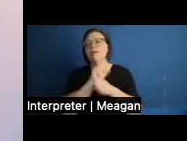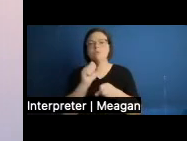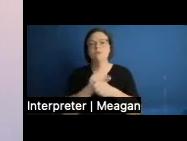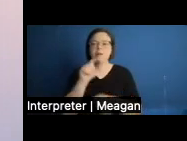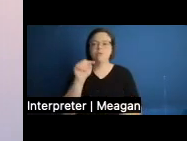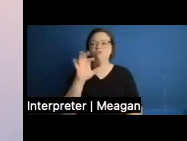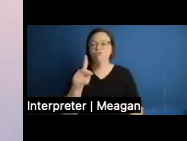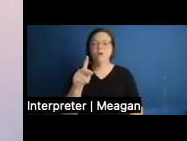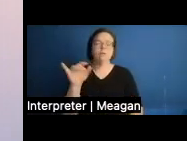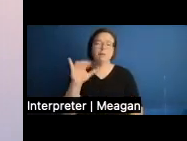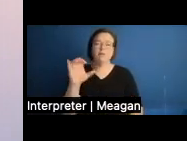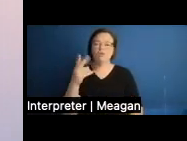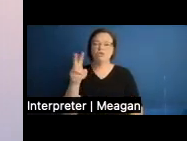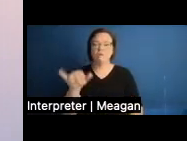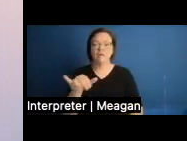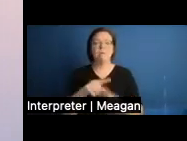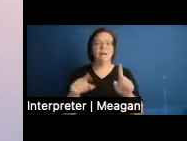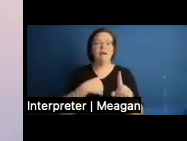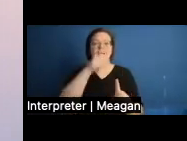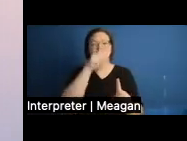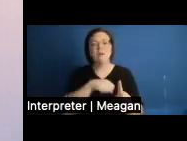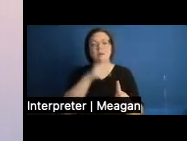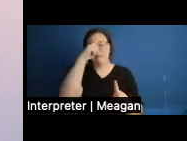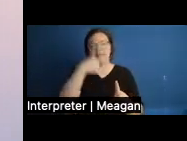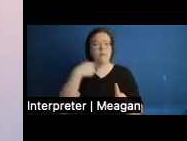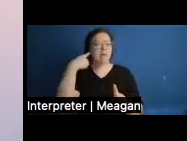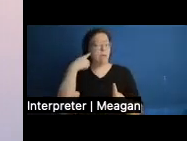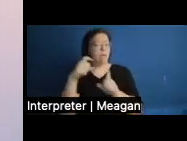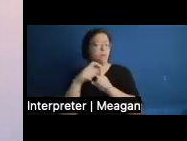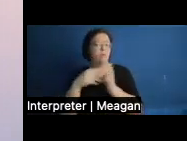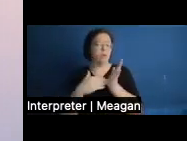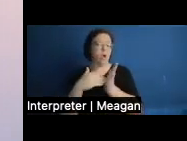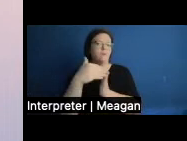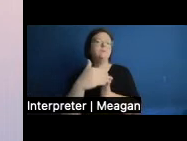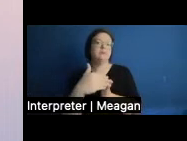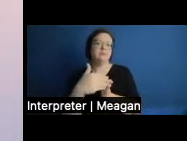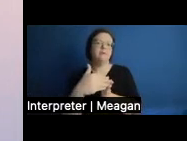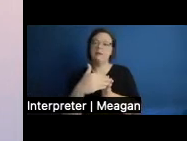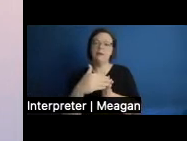But I love, because I would hear that term so often and it became just a regular thing to me.